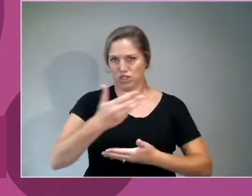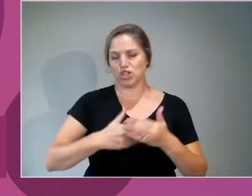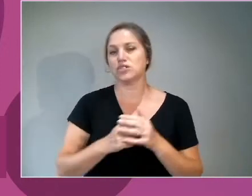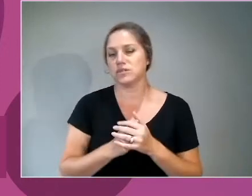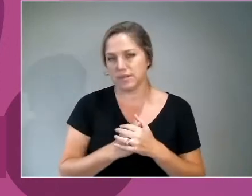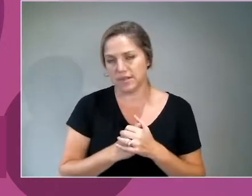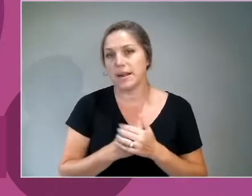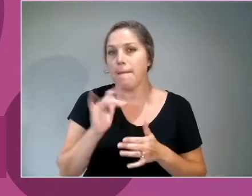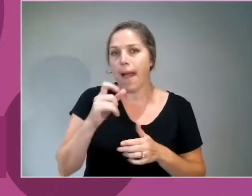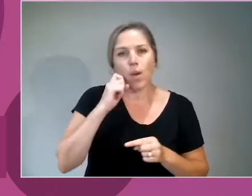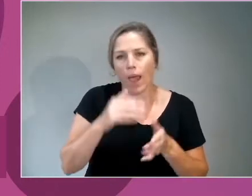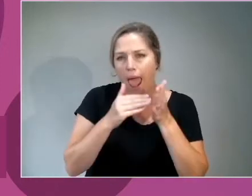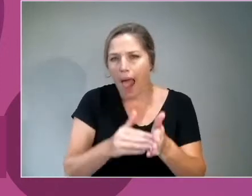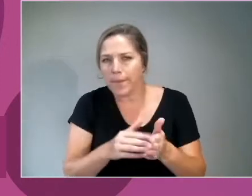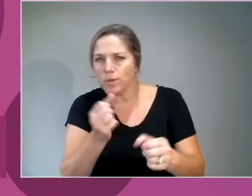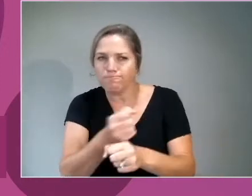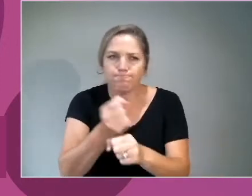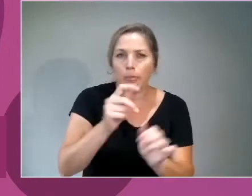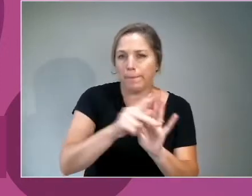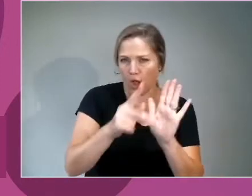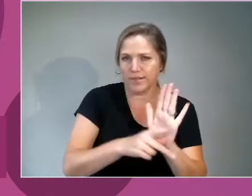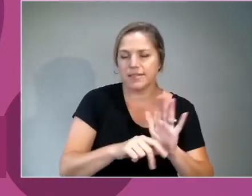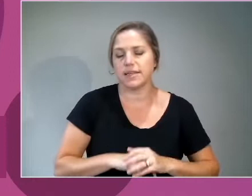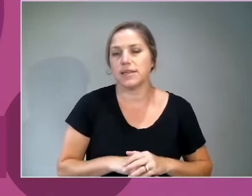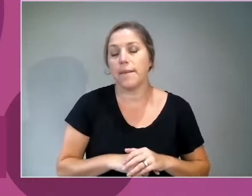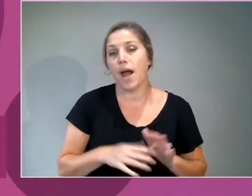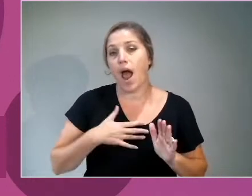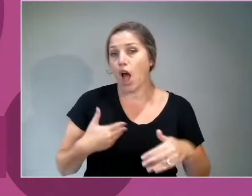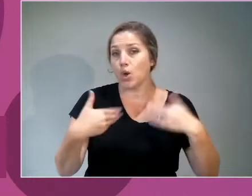is just give you a bit of a snapshot as to what is actually happening within the mental health